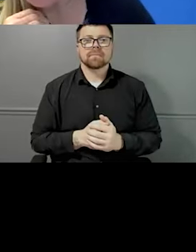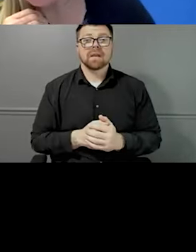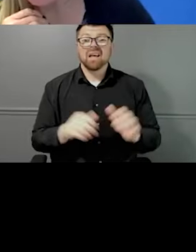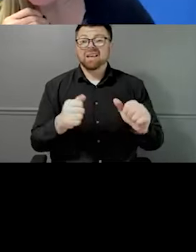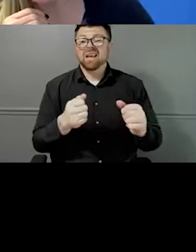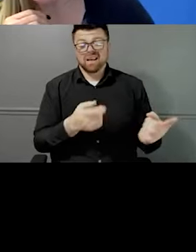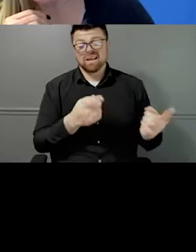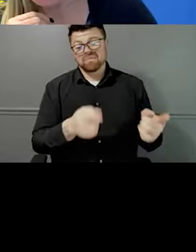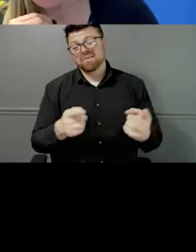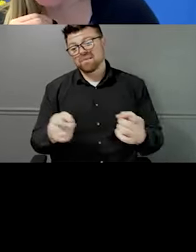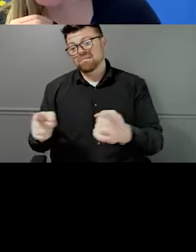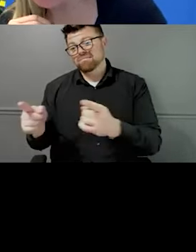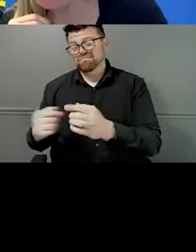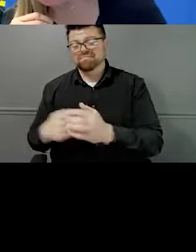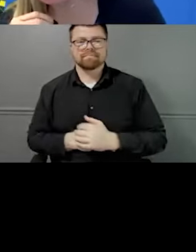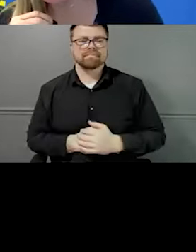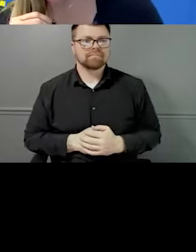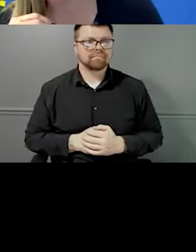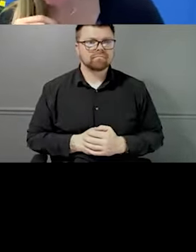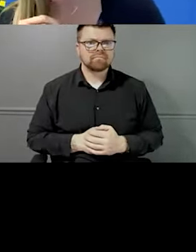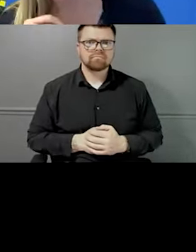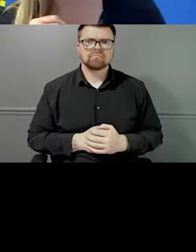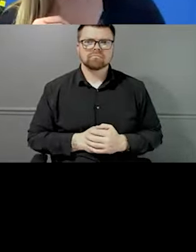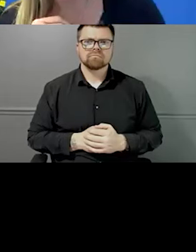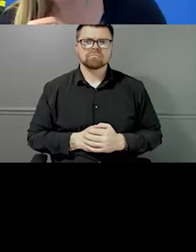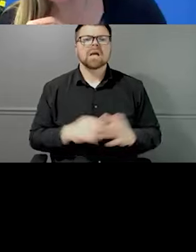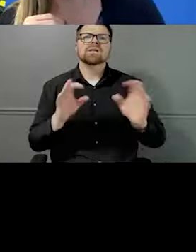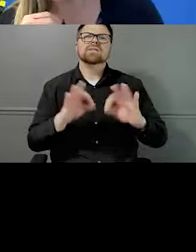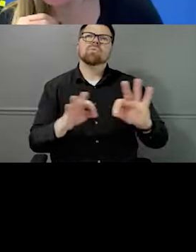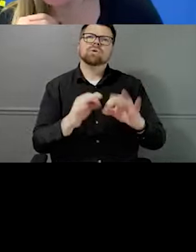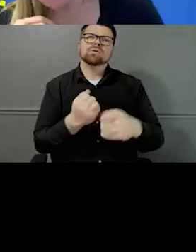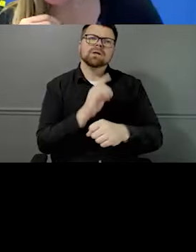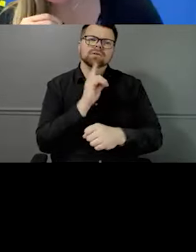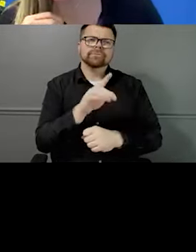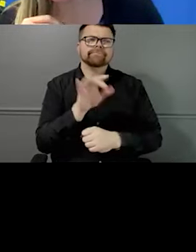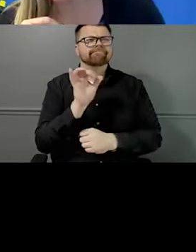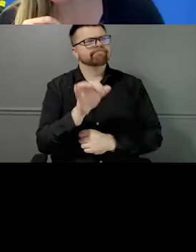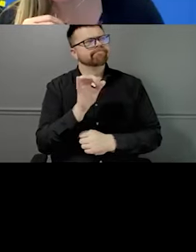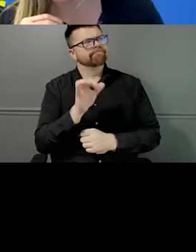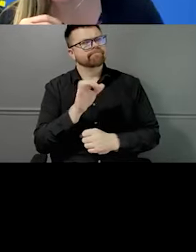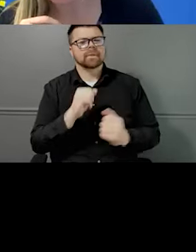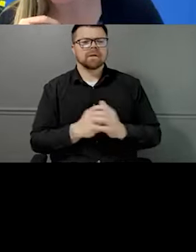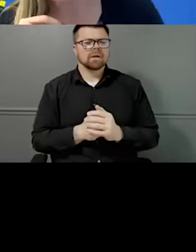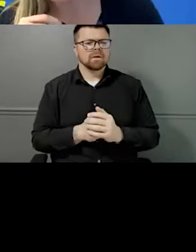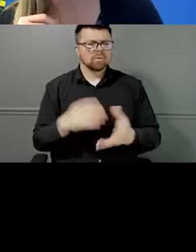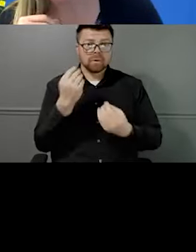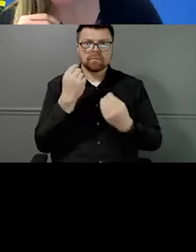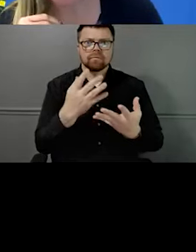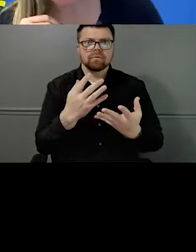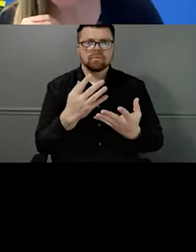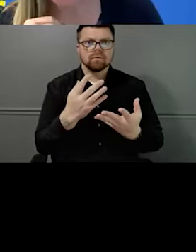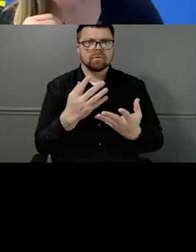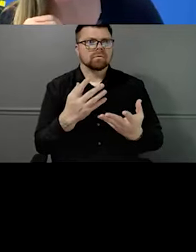and we wanted to make sure that we relieved where possible, the administrative burden associated